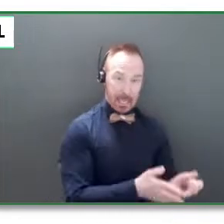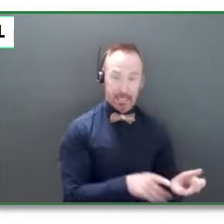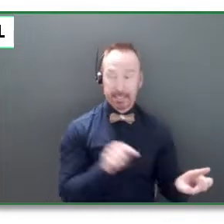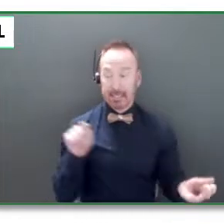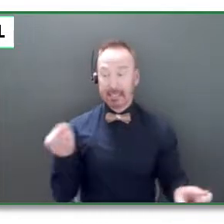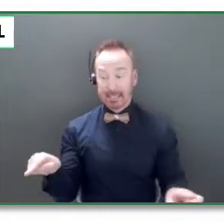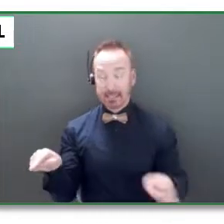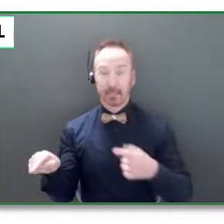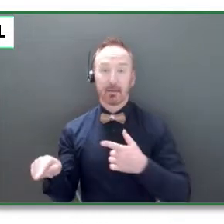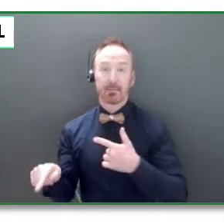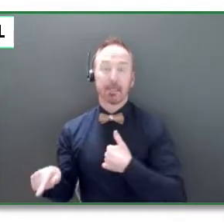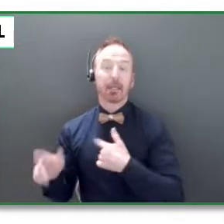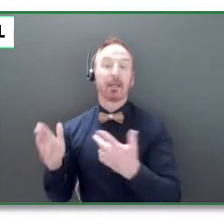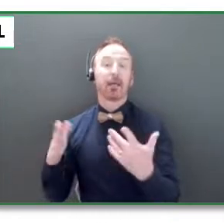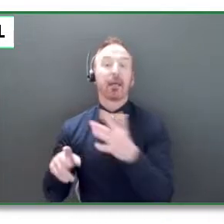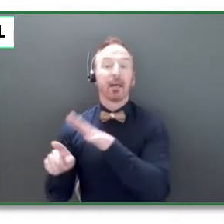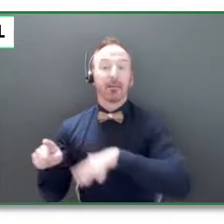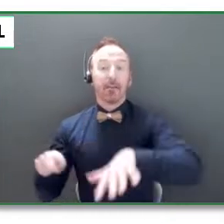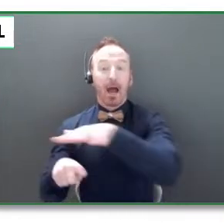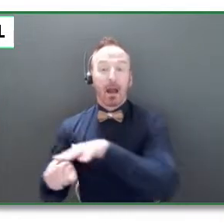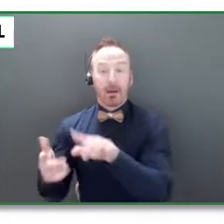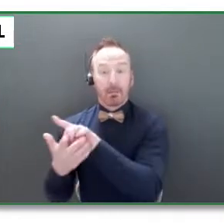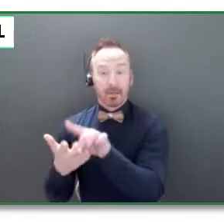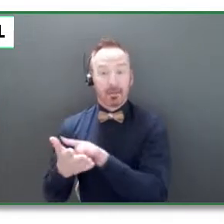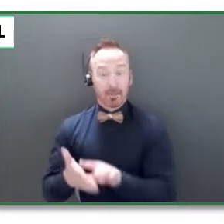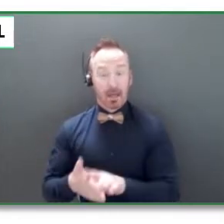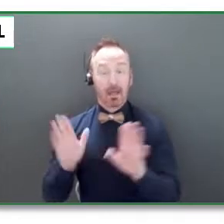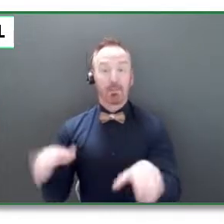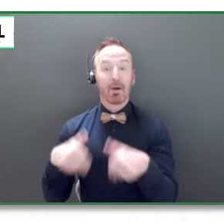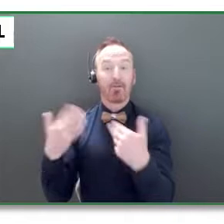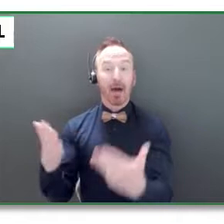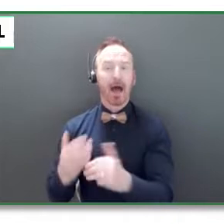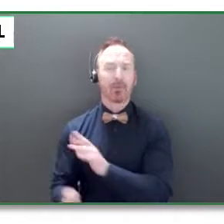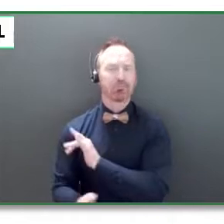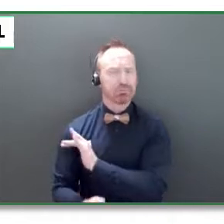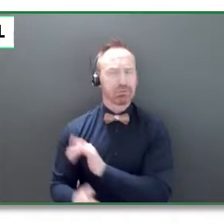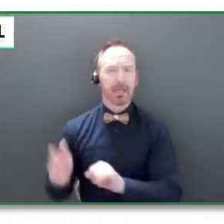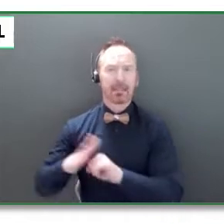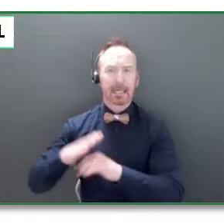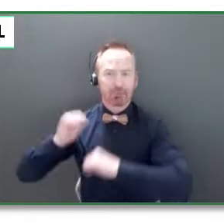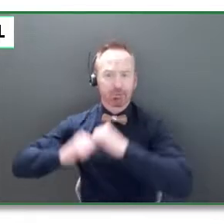which provides provides an excellent framework for inclusion in outdoor